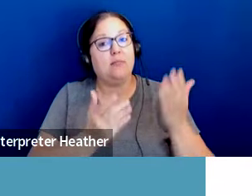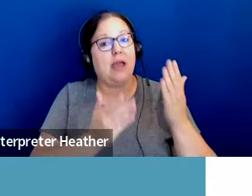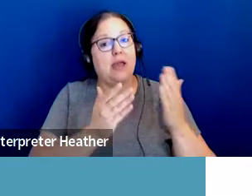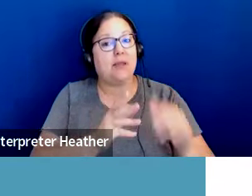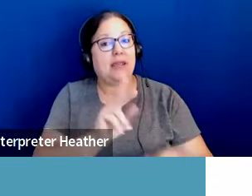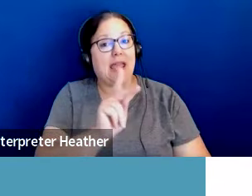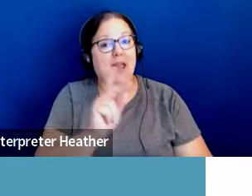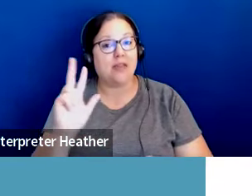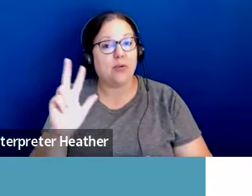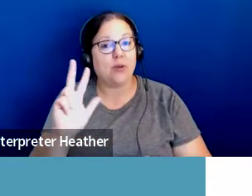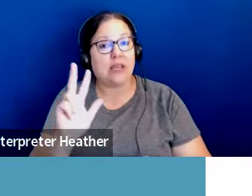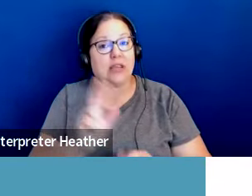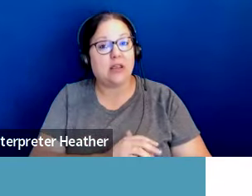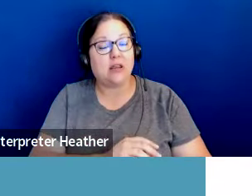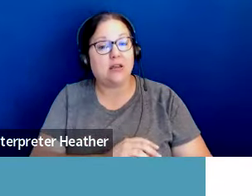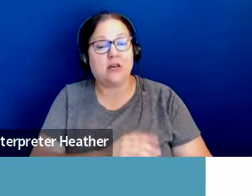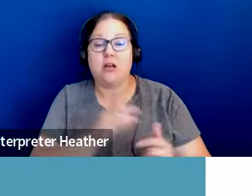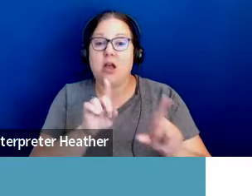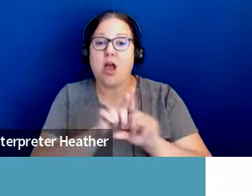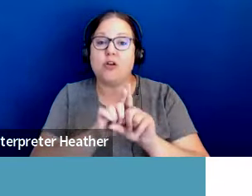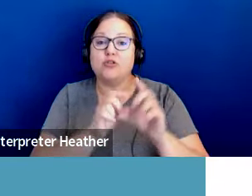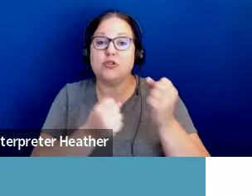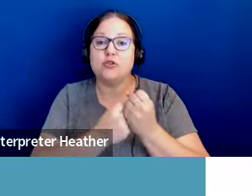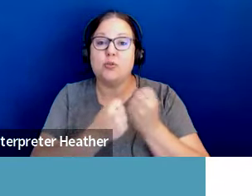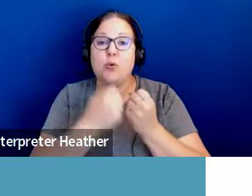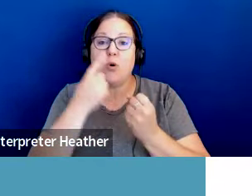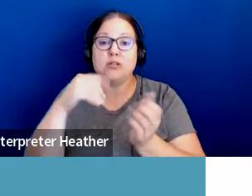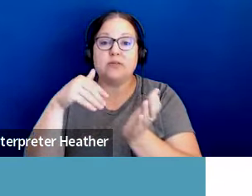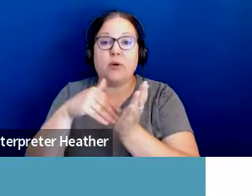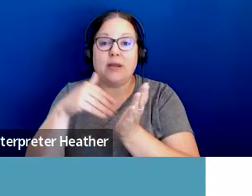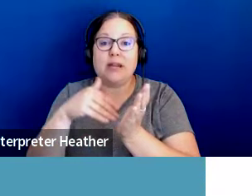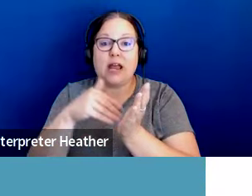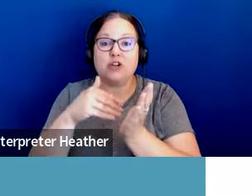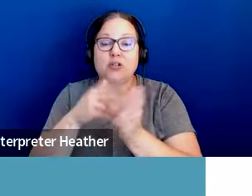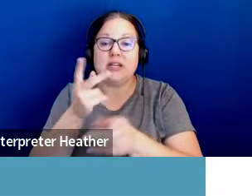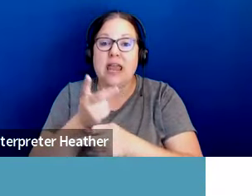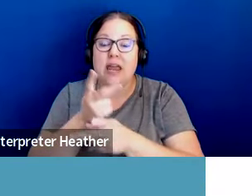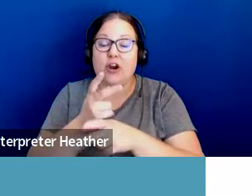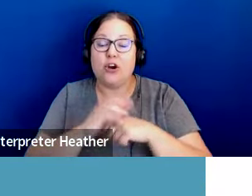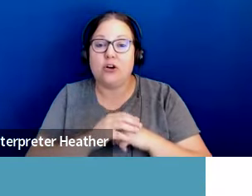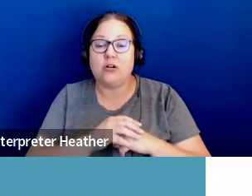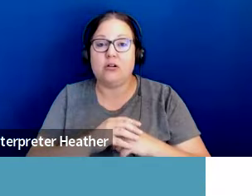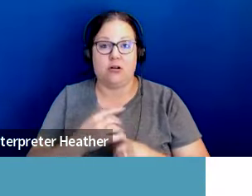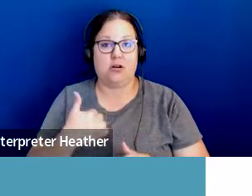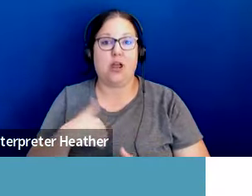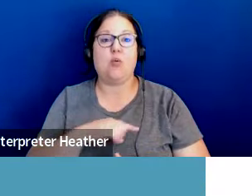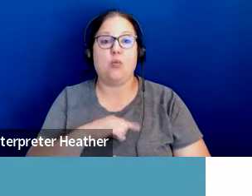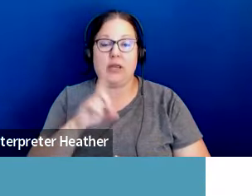and then getting support for pediatric care, coordination. And we did look at what